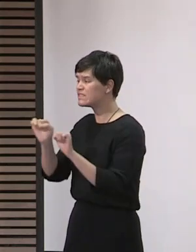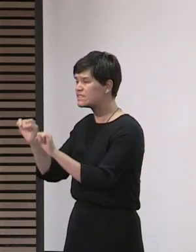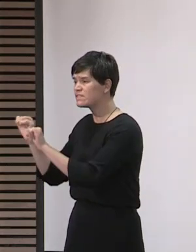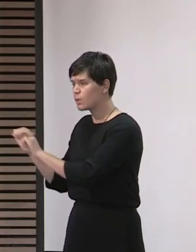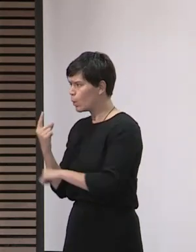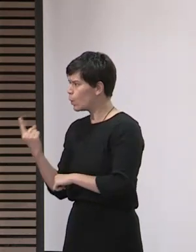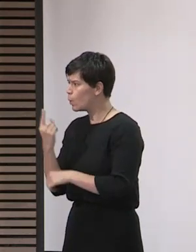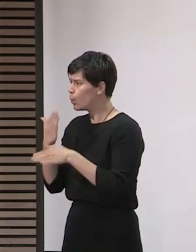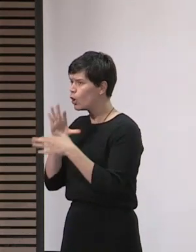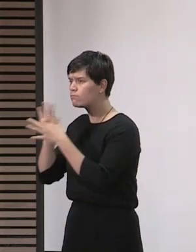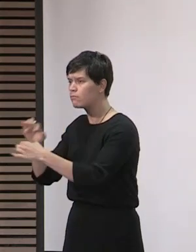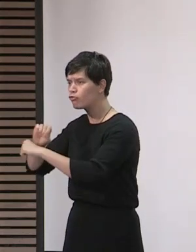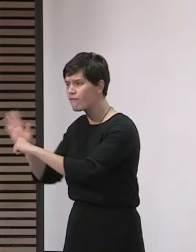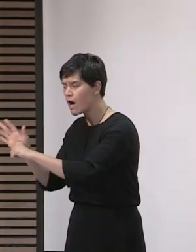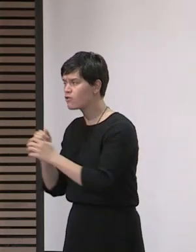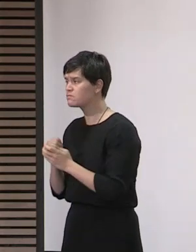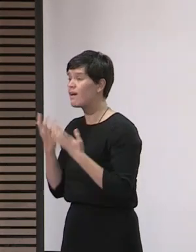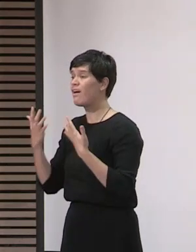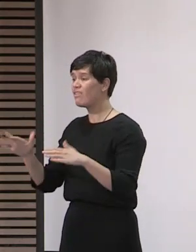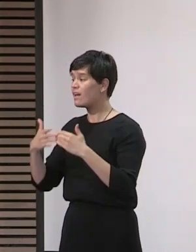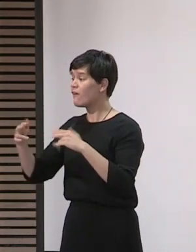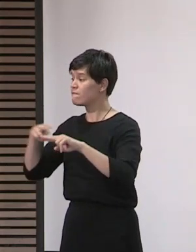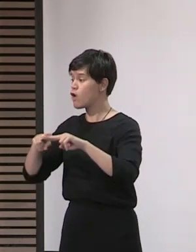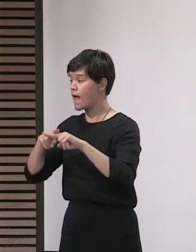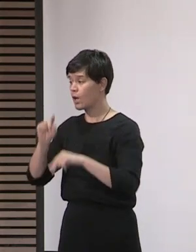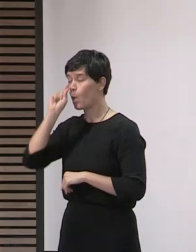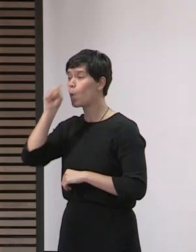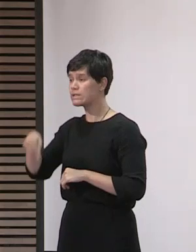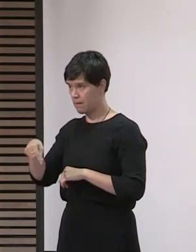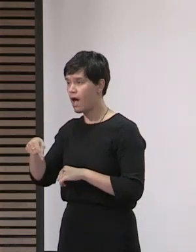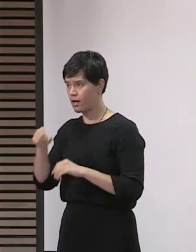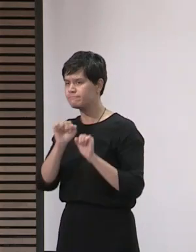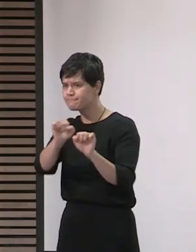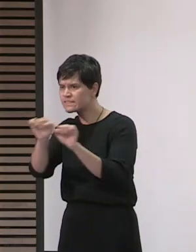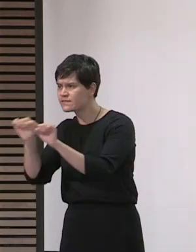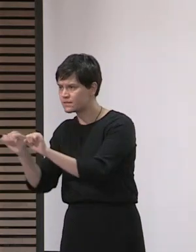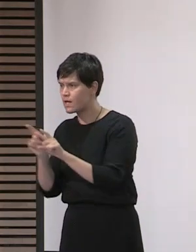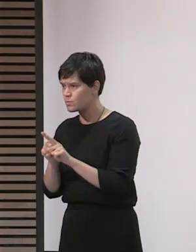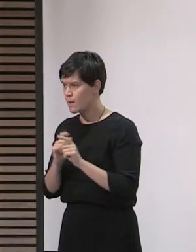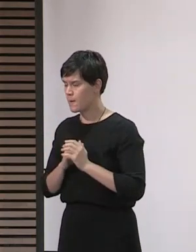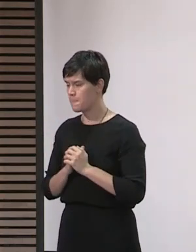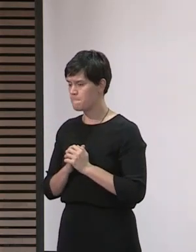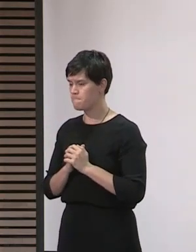region. And on Friday, I'll be in the Hawke's Bay for further